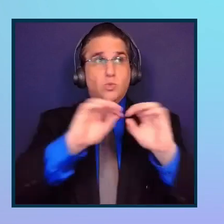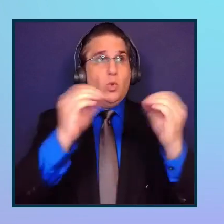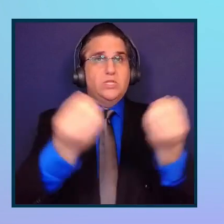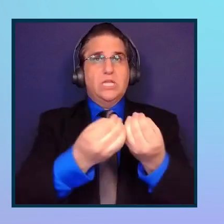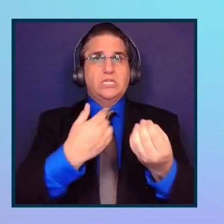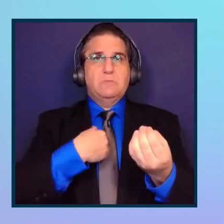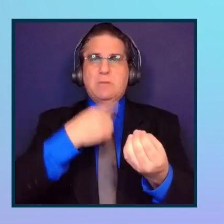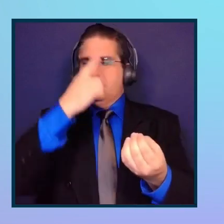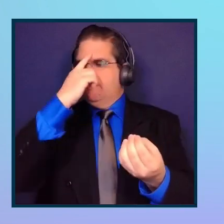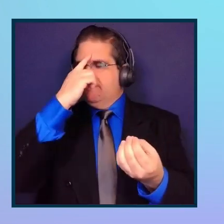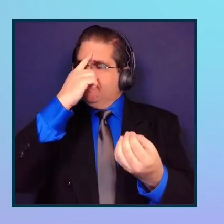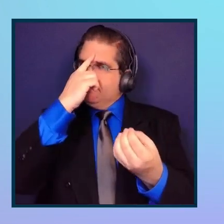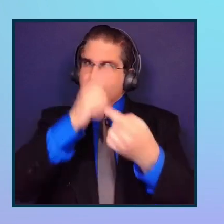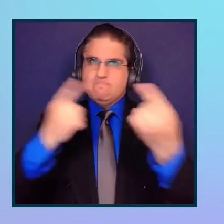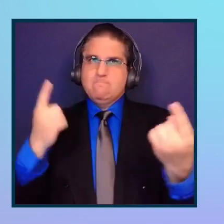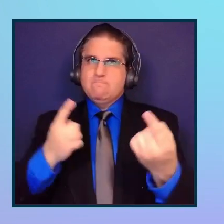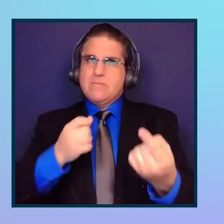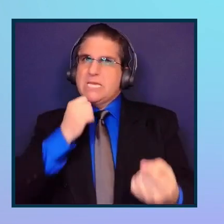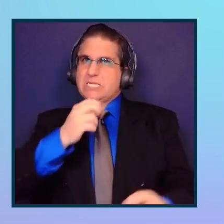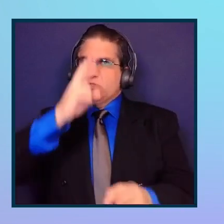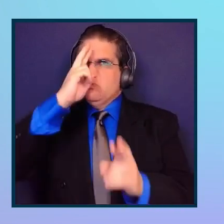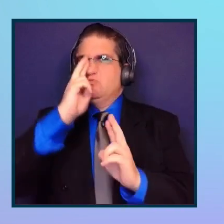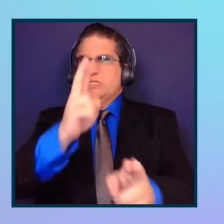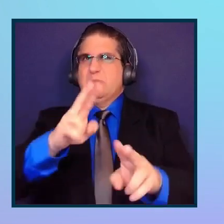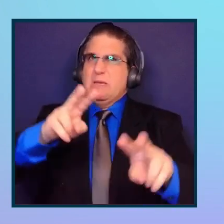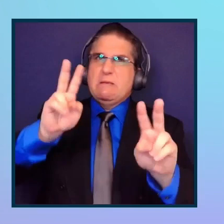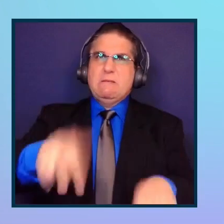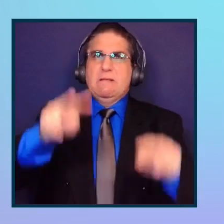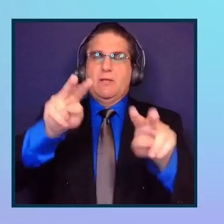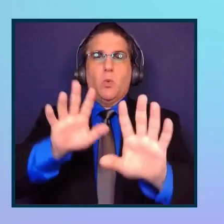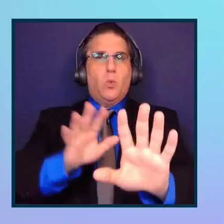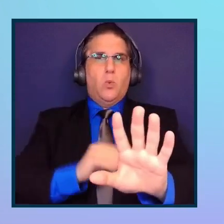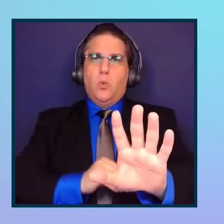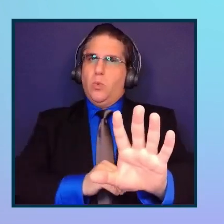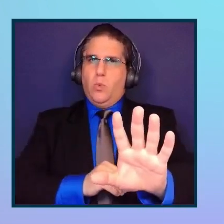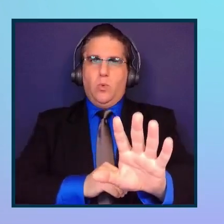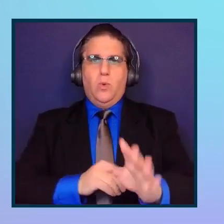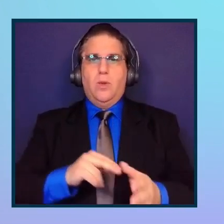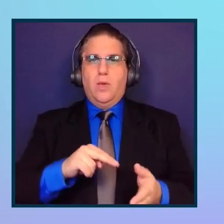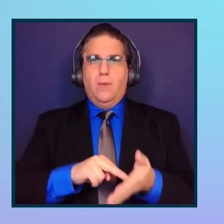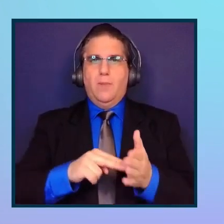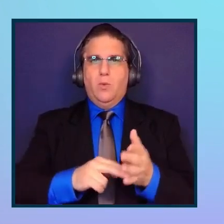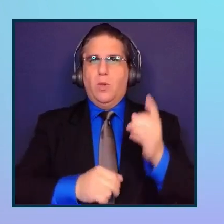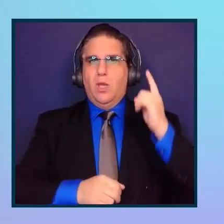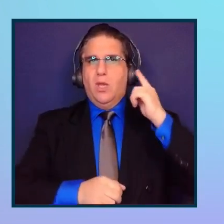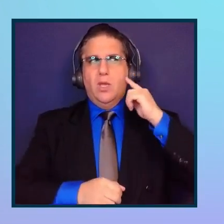What it means is that we can intentionally say, sorry, that's the local volunteer fire department,